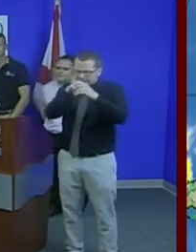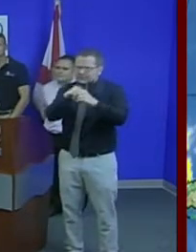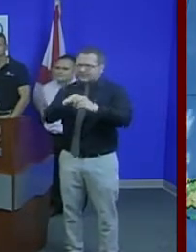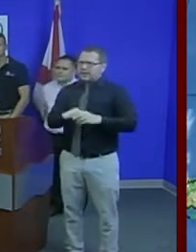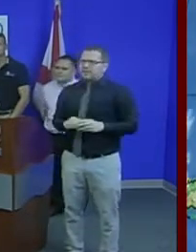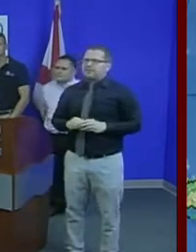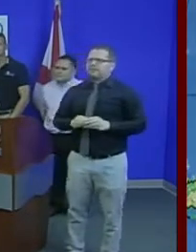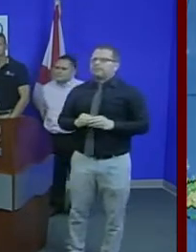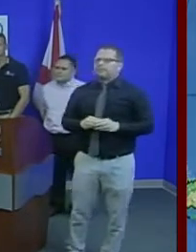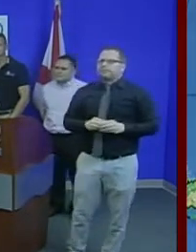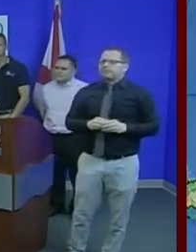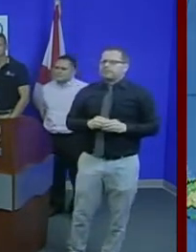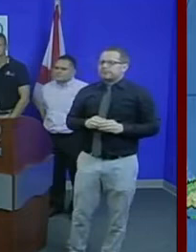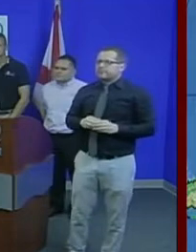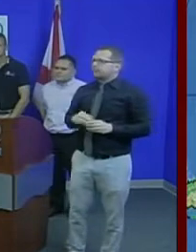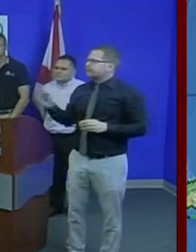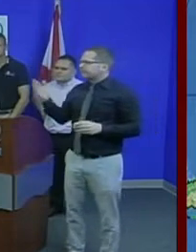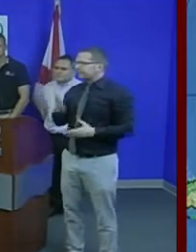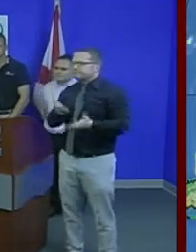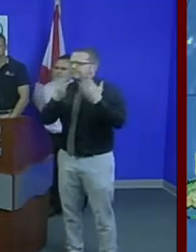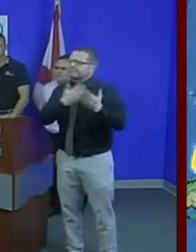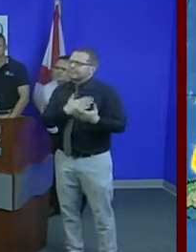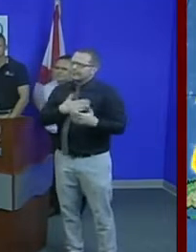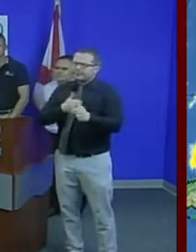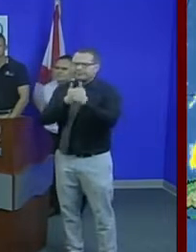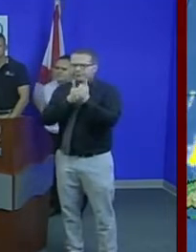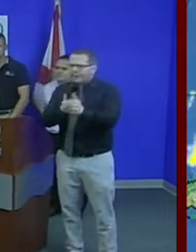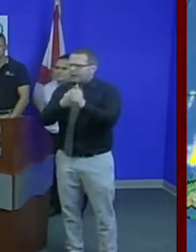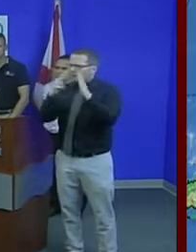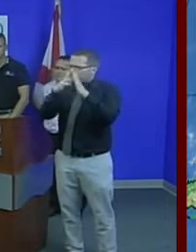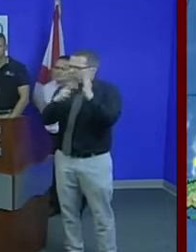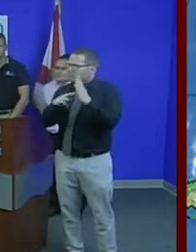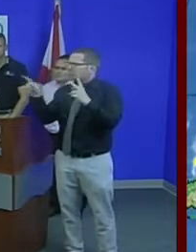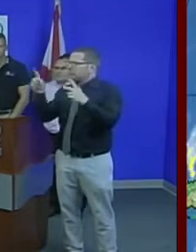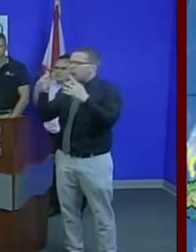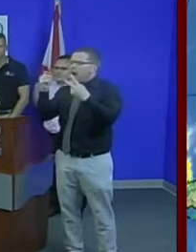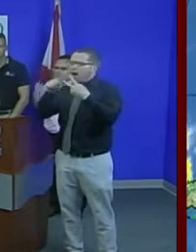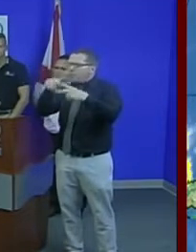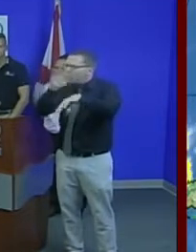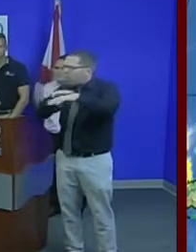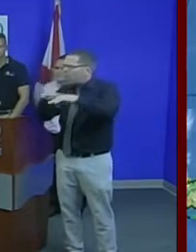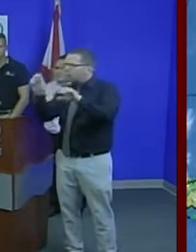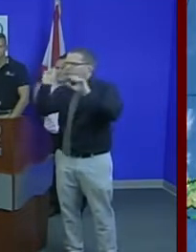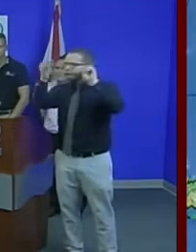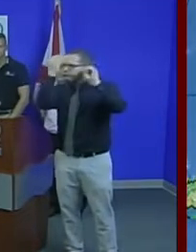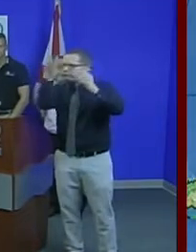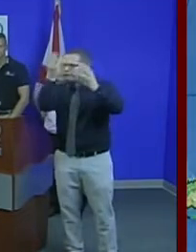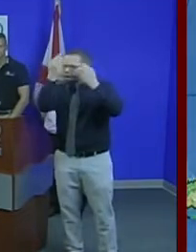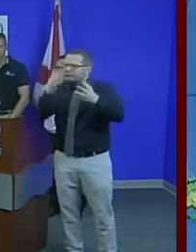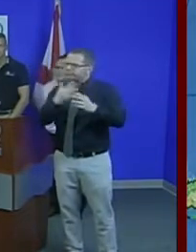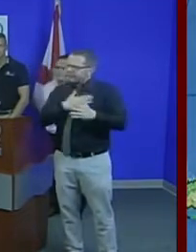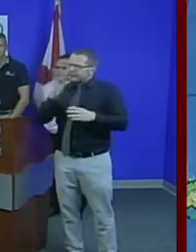STORM, HIGH WINDS, FLOODED AREAS AND DOWNED POWER LINES CAN BE DEADLY. MOST INJURYIES AND DEATHS OCCUR